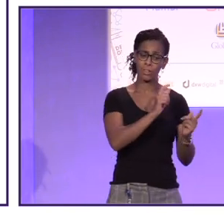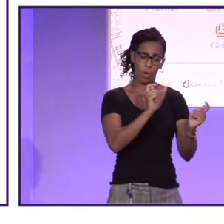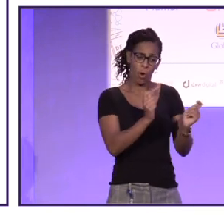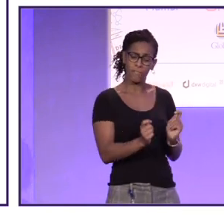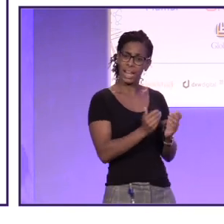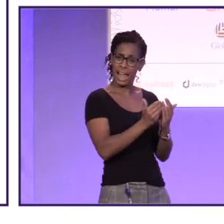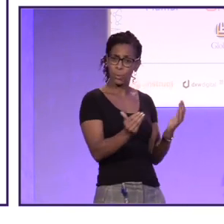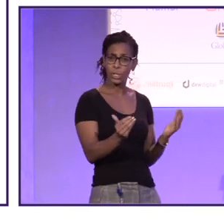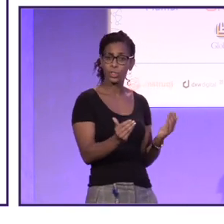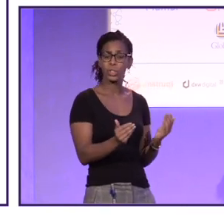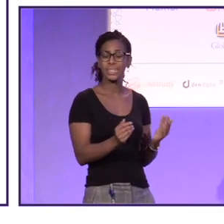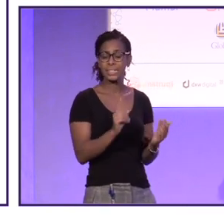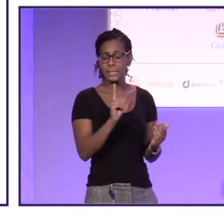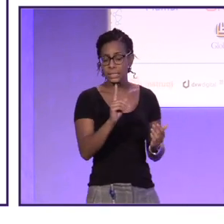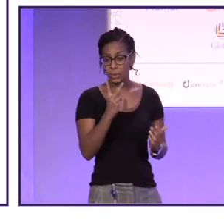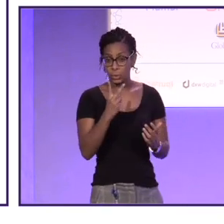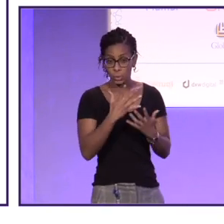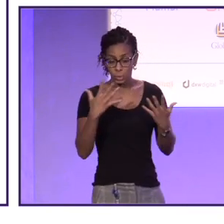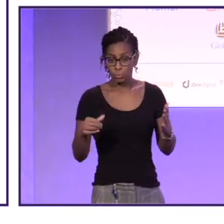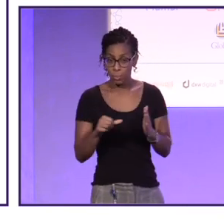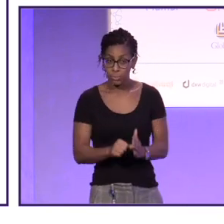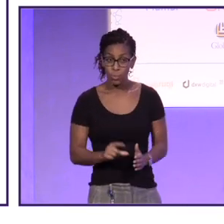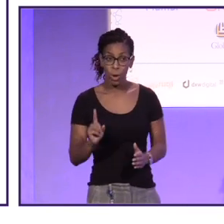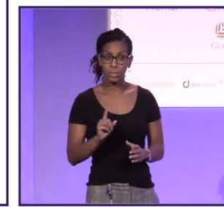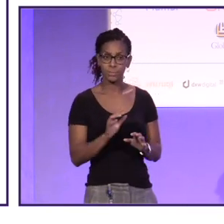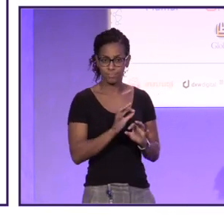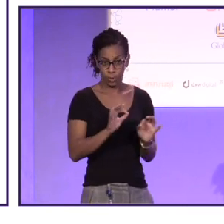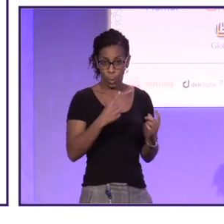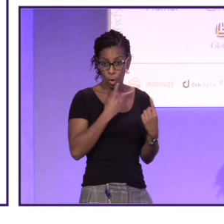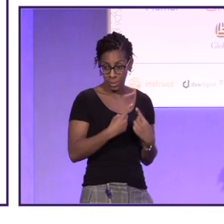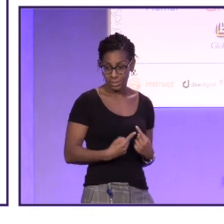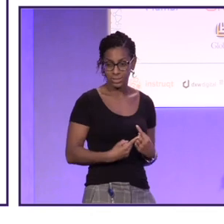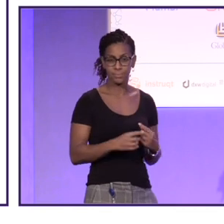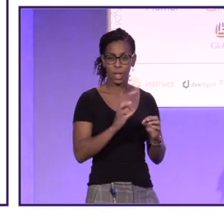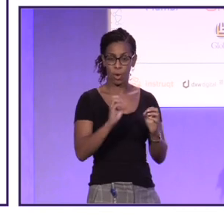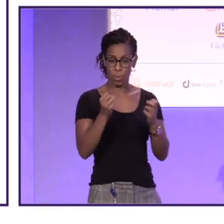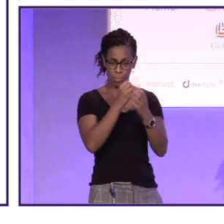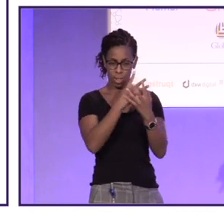problems: no comments, which is a big problem and no multi-line strings.